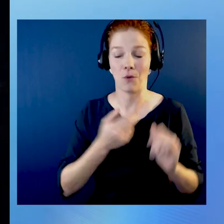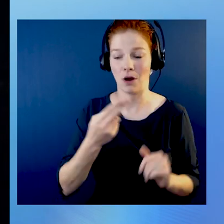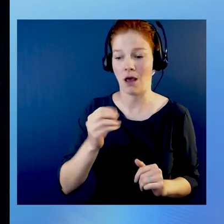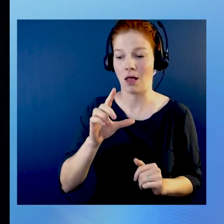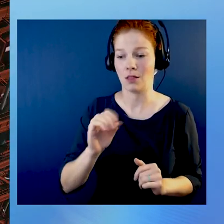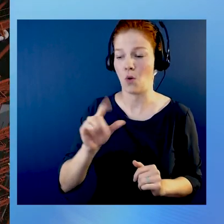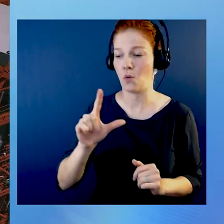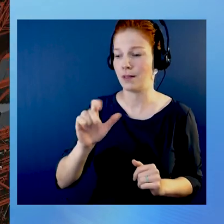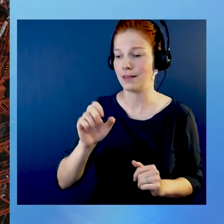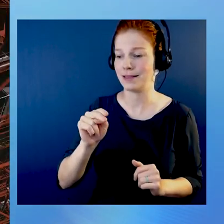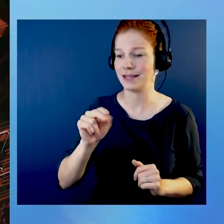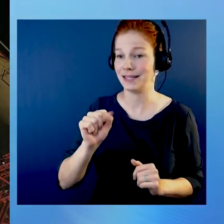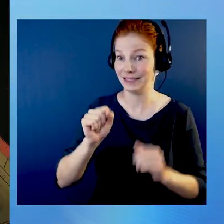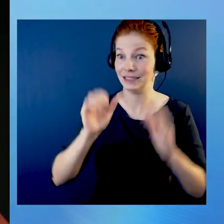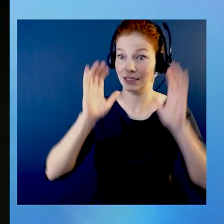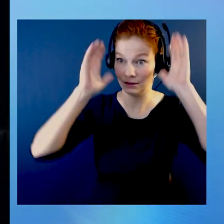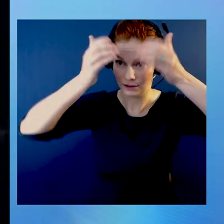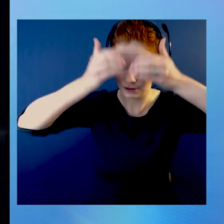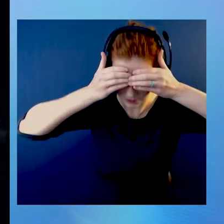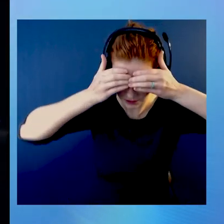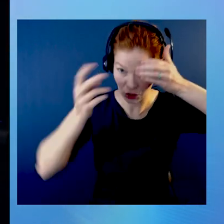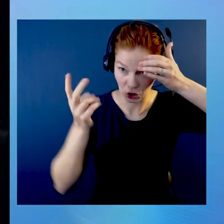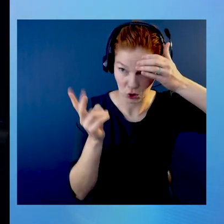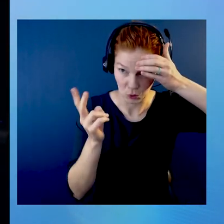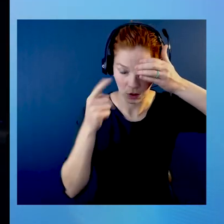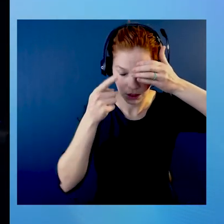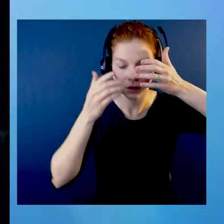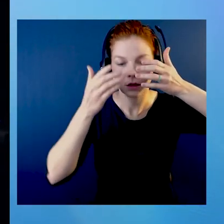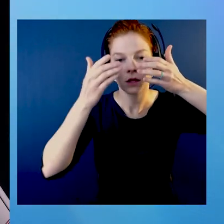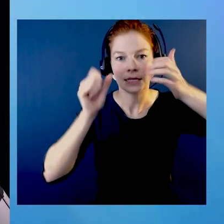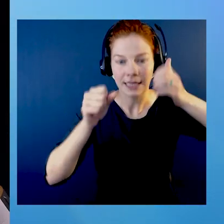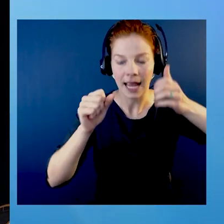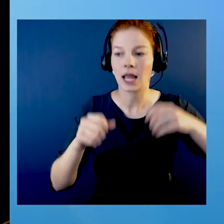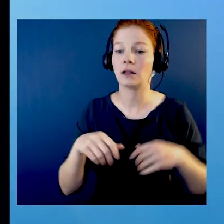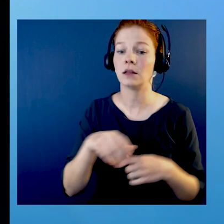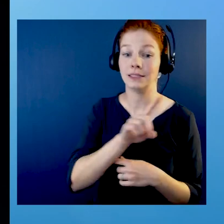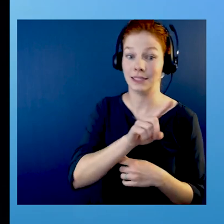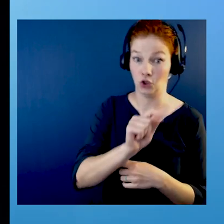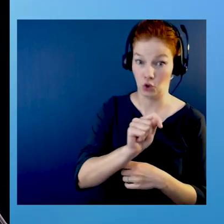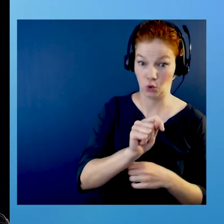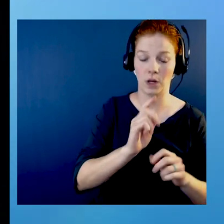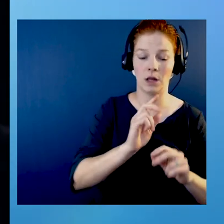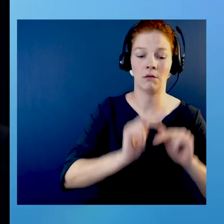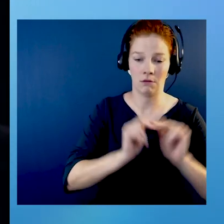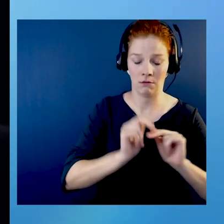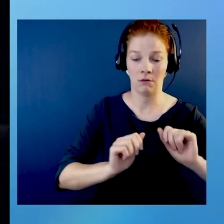We see this as being a great first step in enabling the Digital Twin community to harness the power of